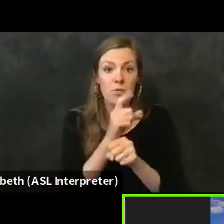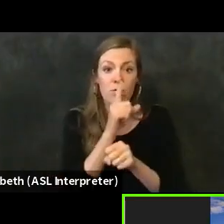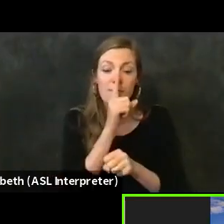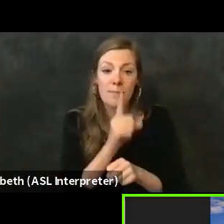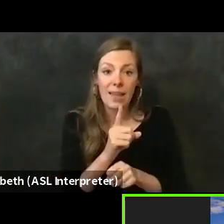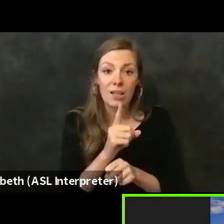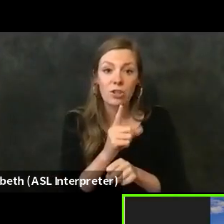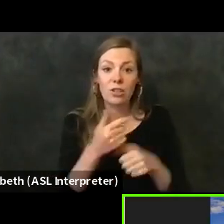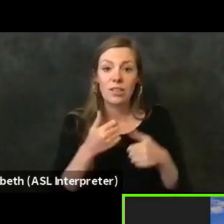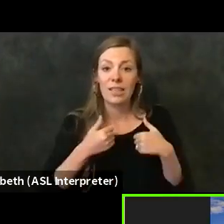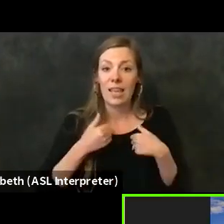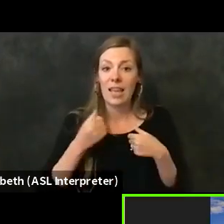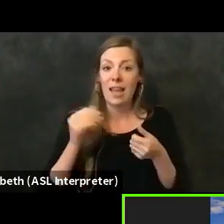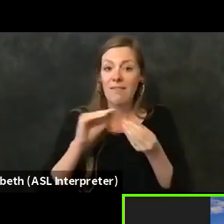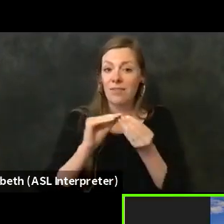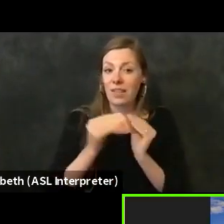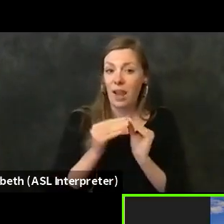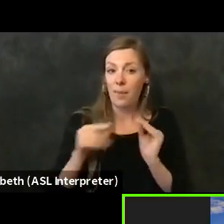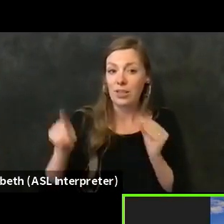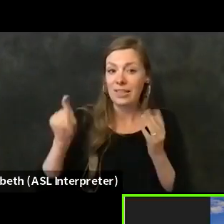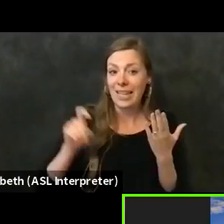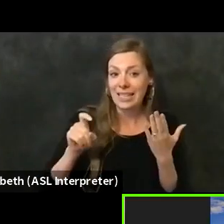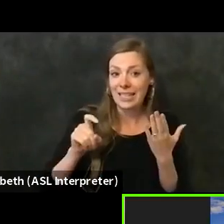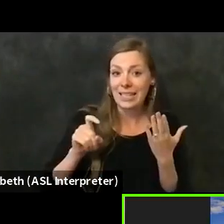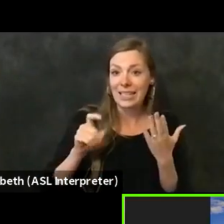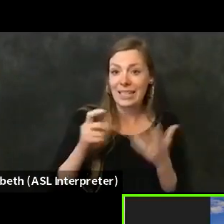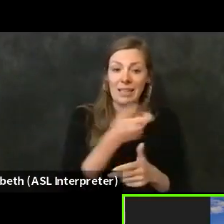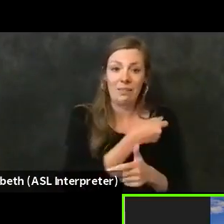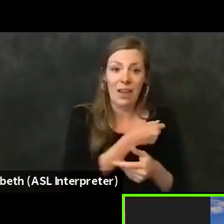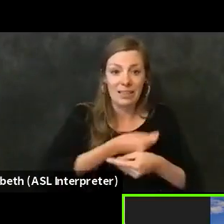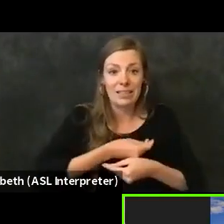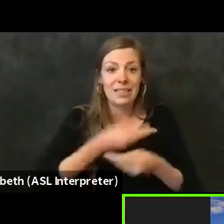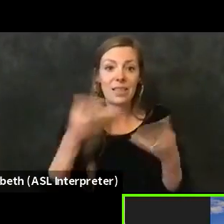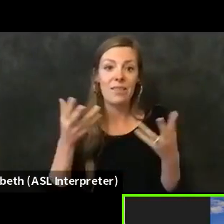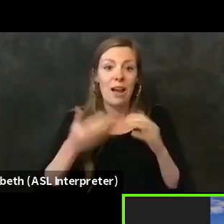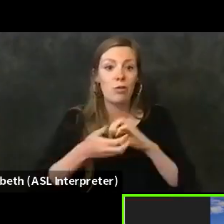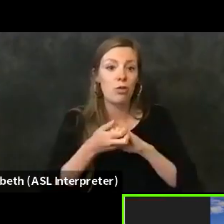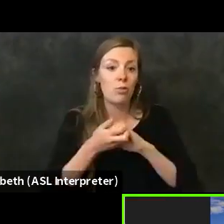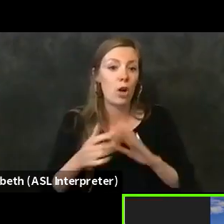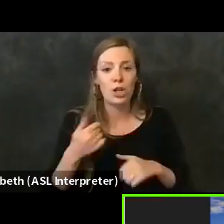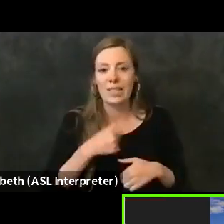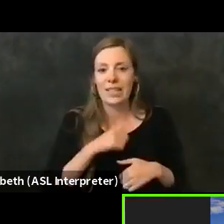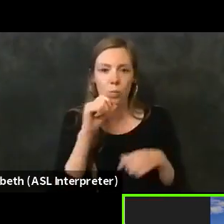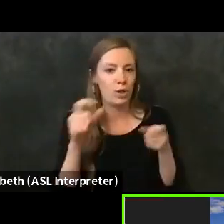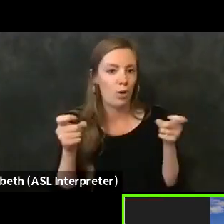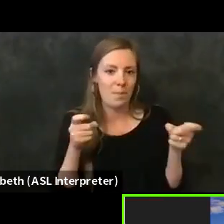get the data they need to get the vaccines out to the partners that we don't manage. But then at the same time, we're going to